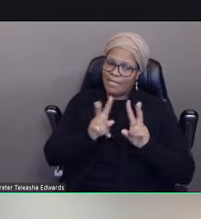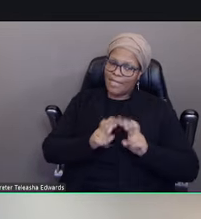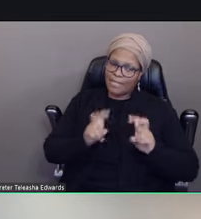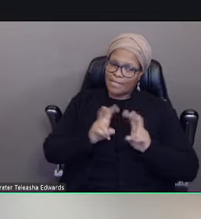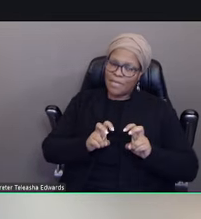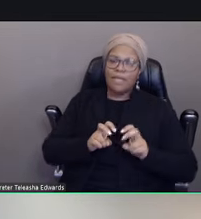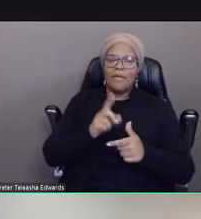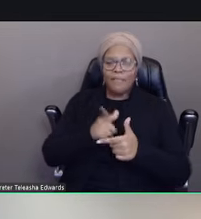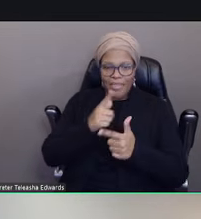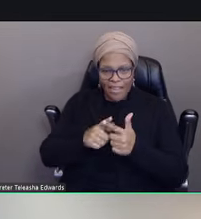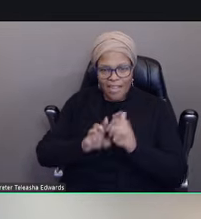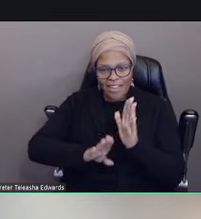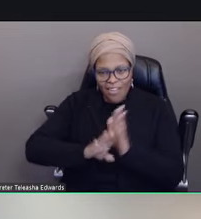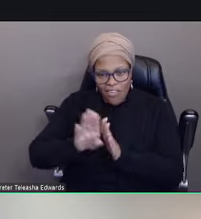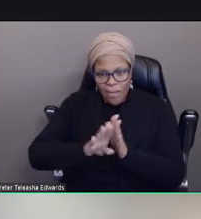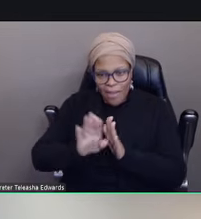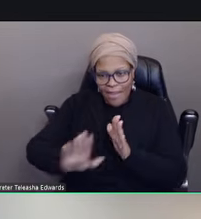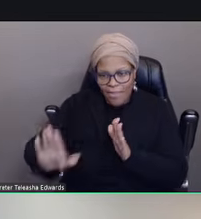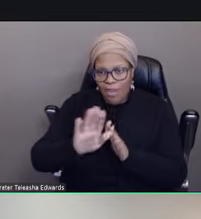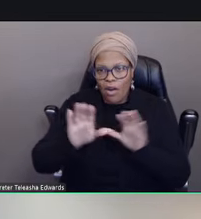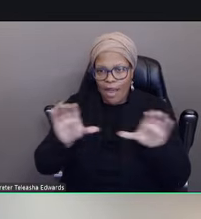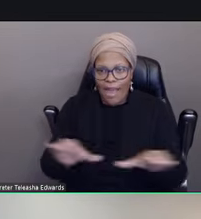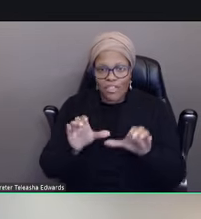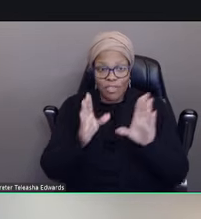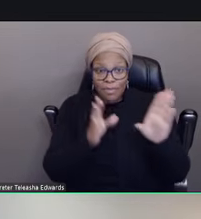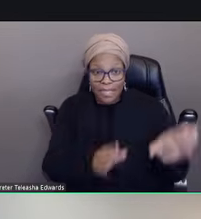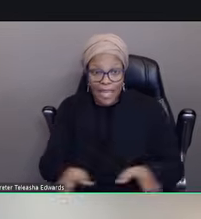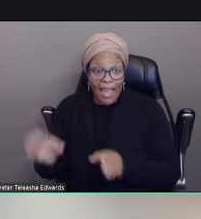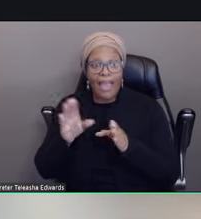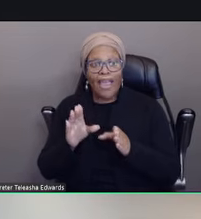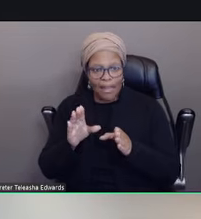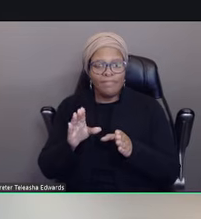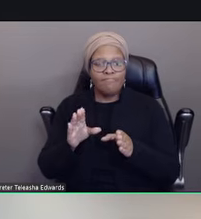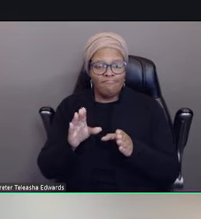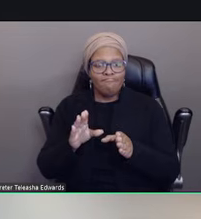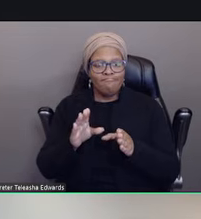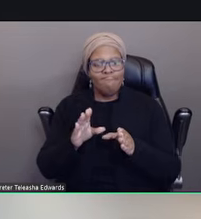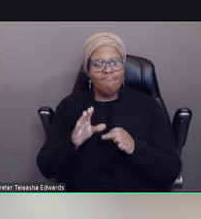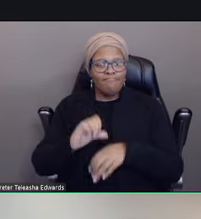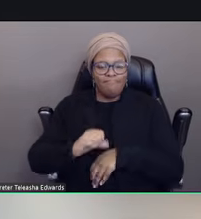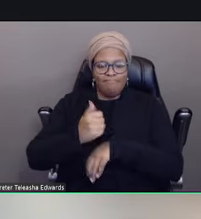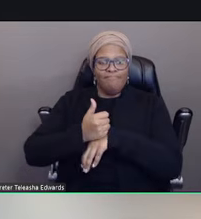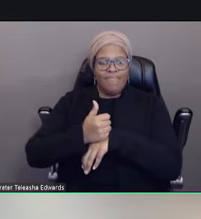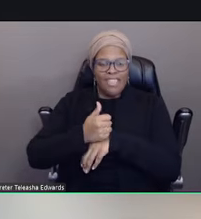then developing their action plan, standing up the governance structures that are necessary in order